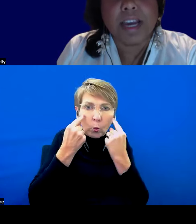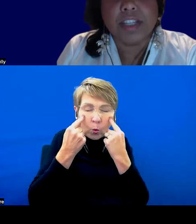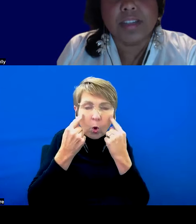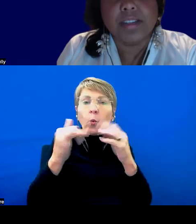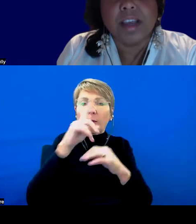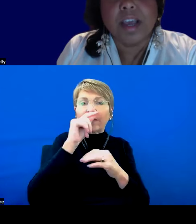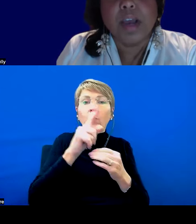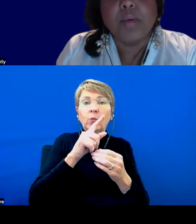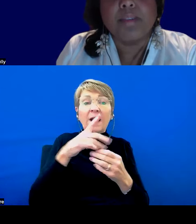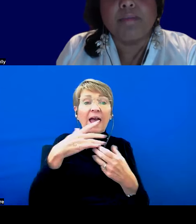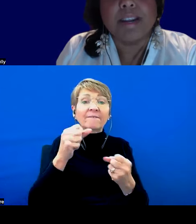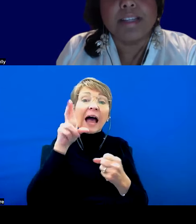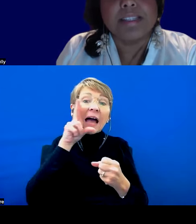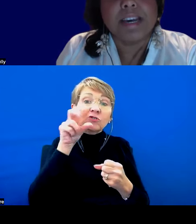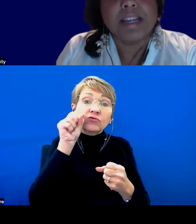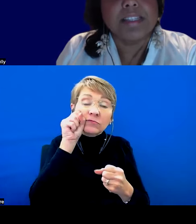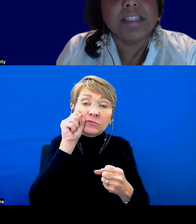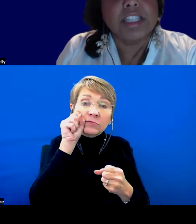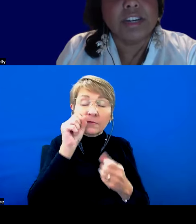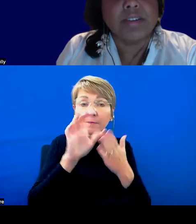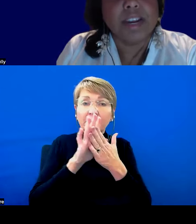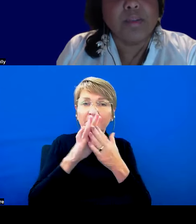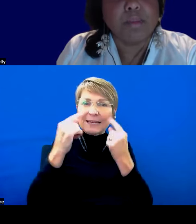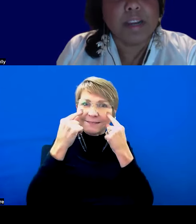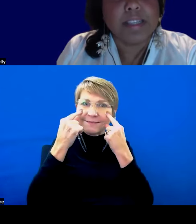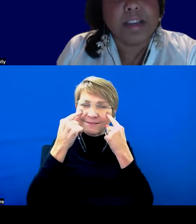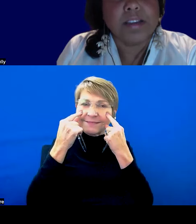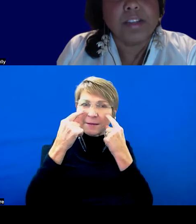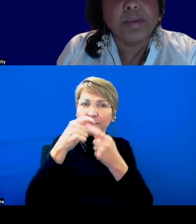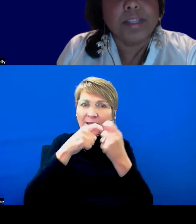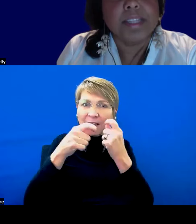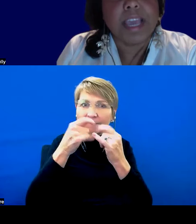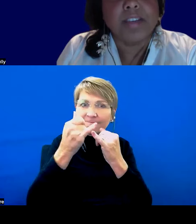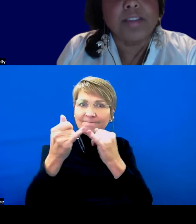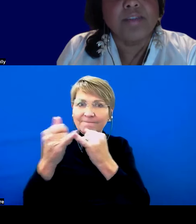Usher's, where the retina starts to degenerate or break down towards the end of the first